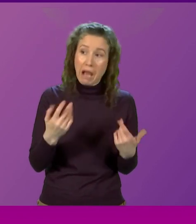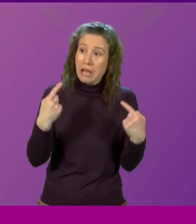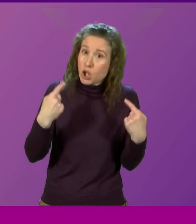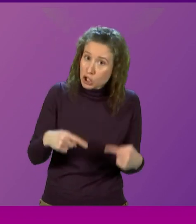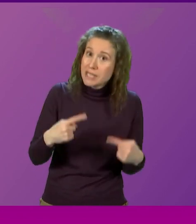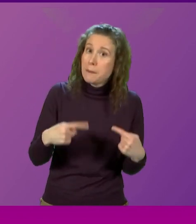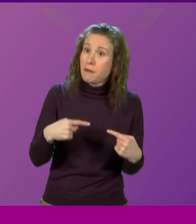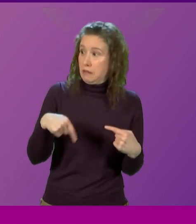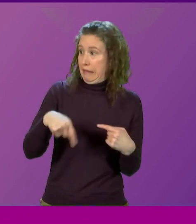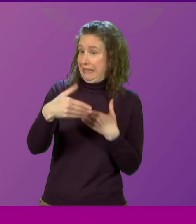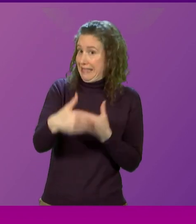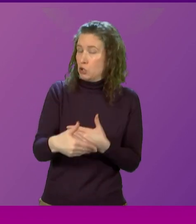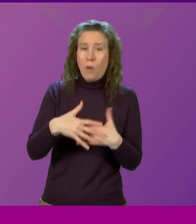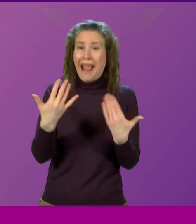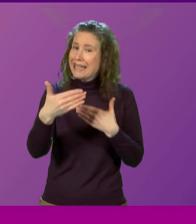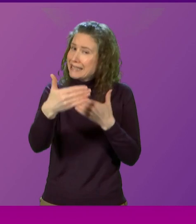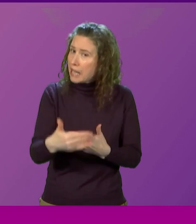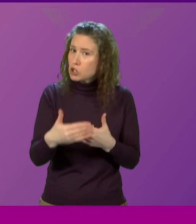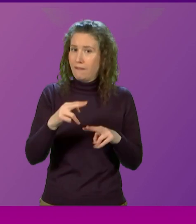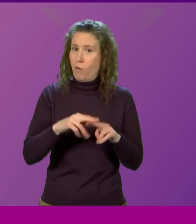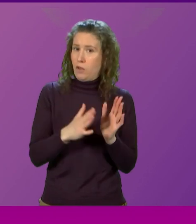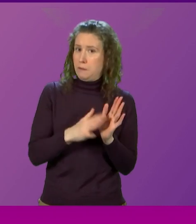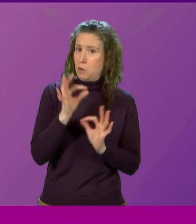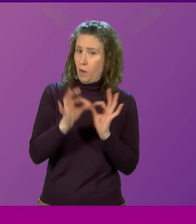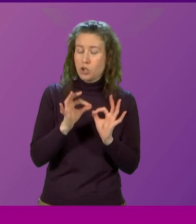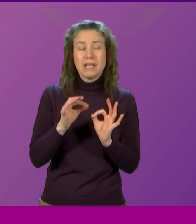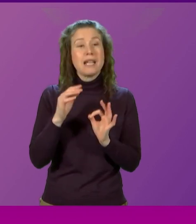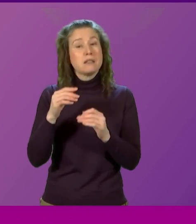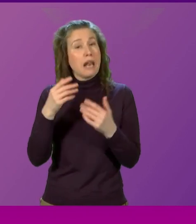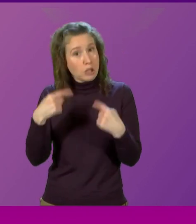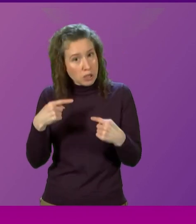in this or any session of First Minister’s questions, to state the problems in our national